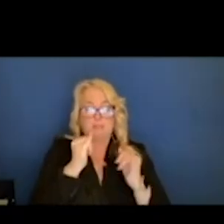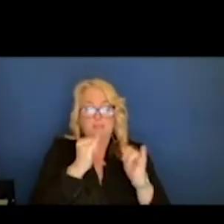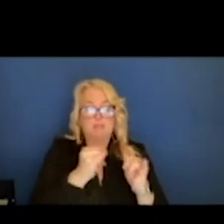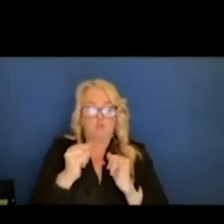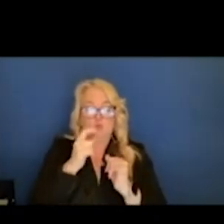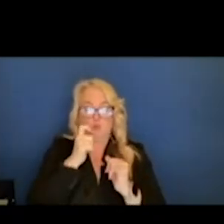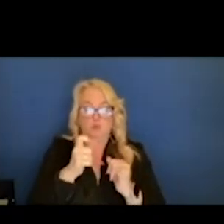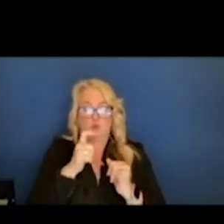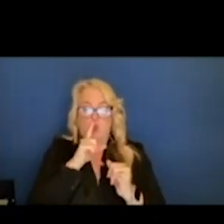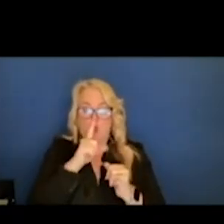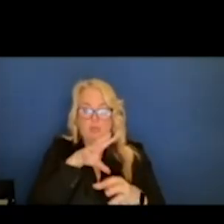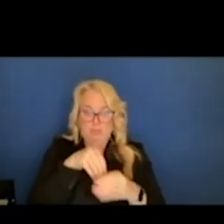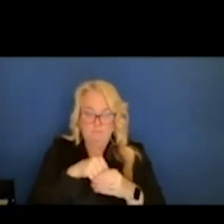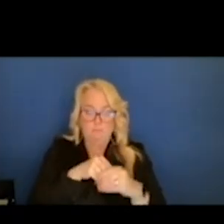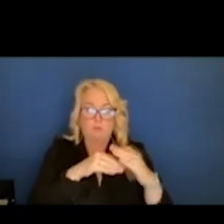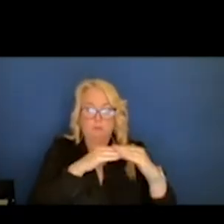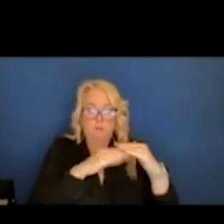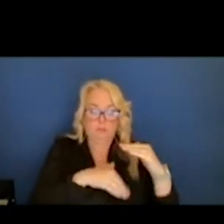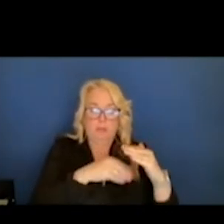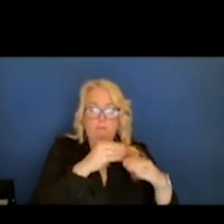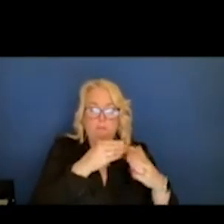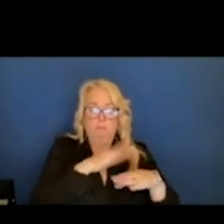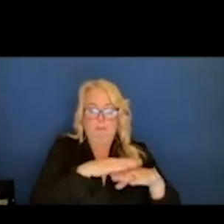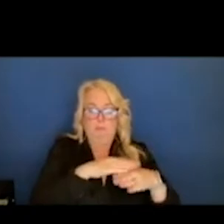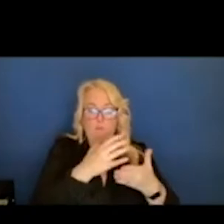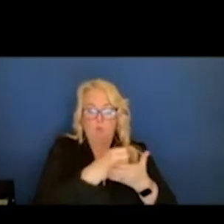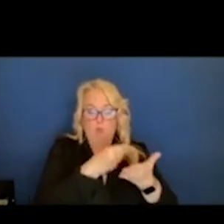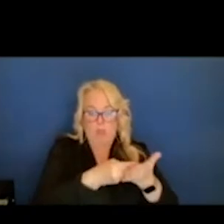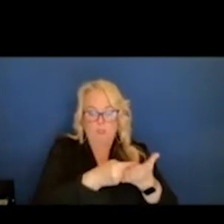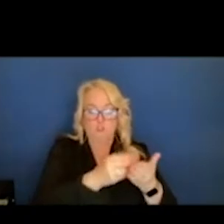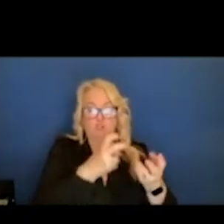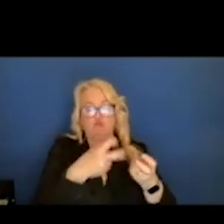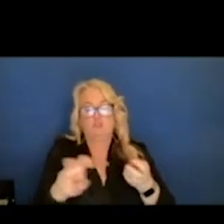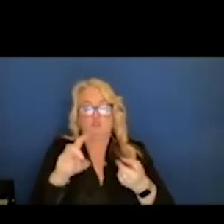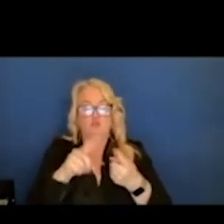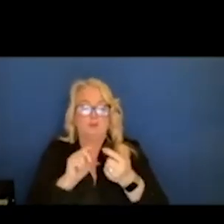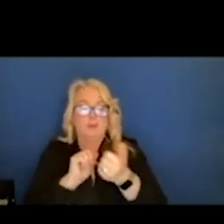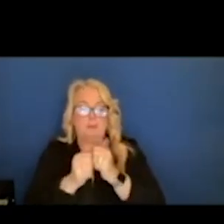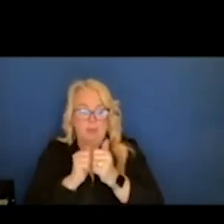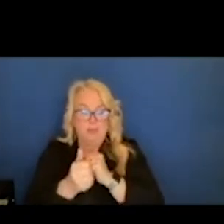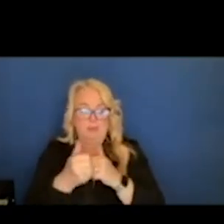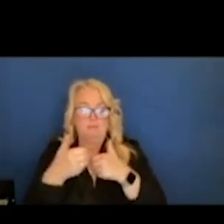individuals currently in or considering subminimum wage jobs transition to competitive, integrated